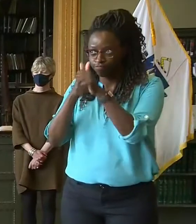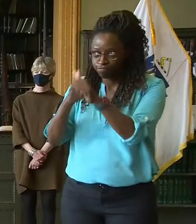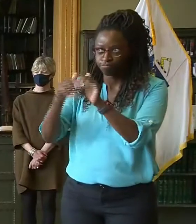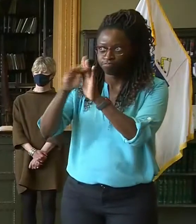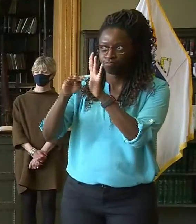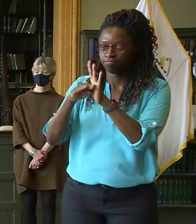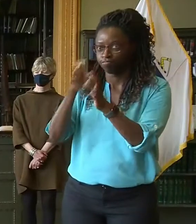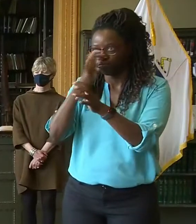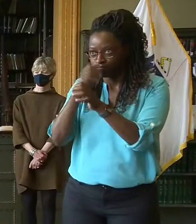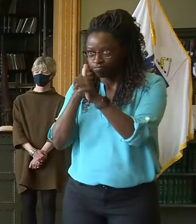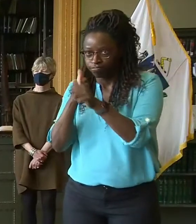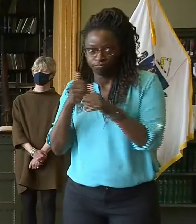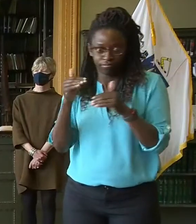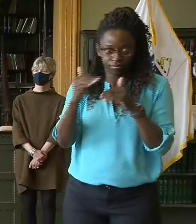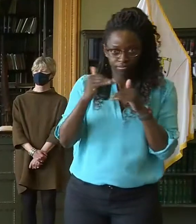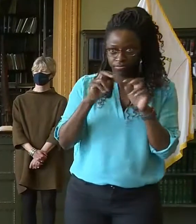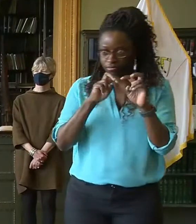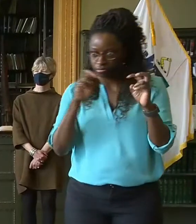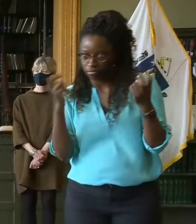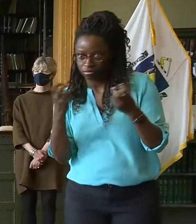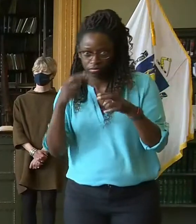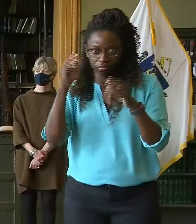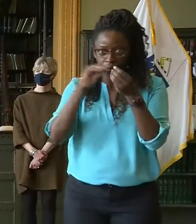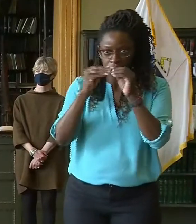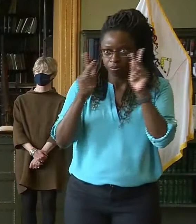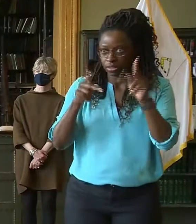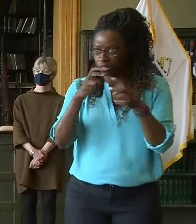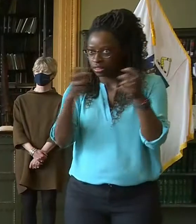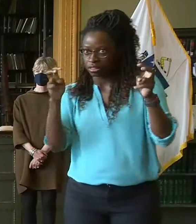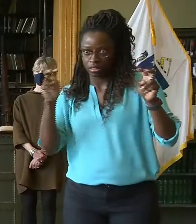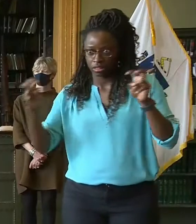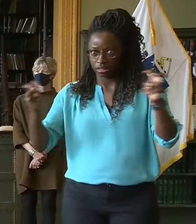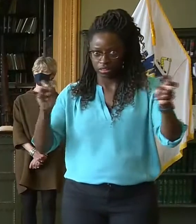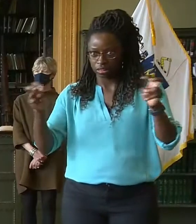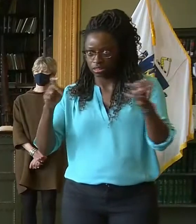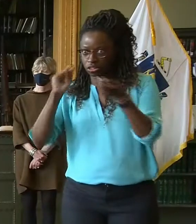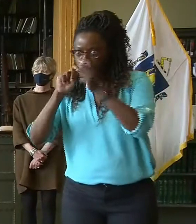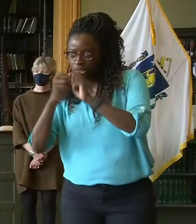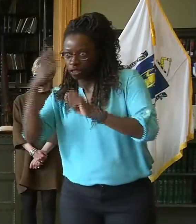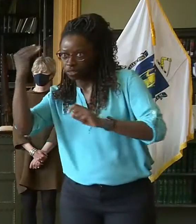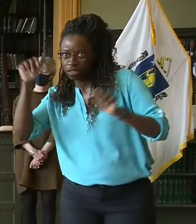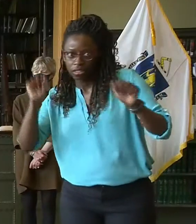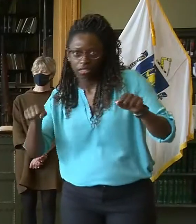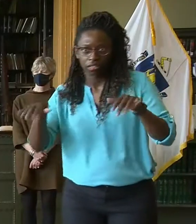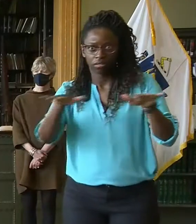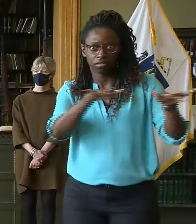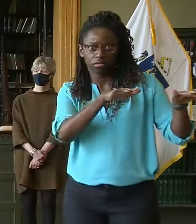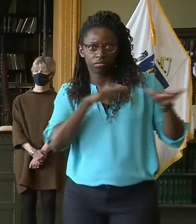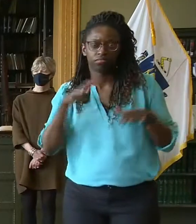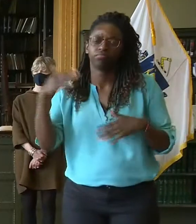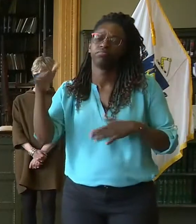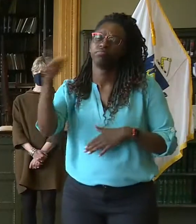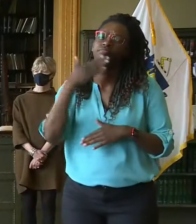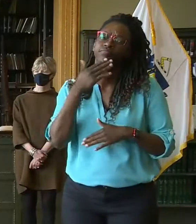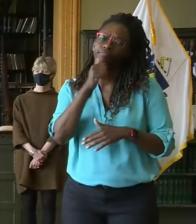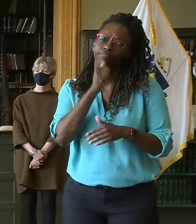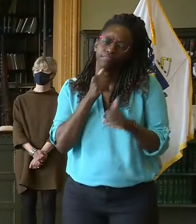OWNERS WHO ALSO STEPPED UP TO INCORPORATE THE NUMEROUS